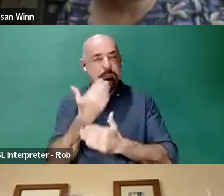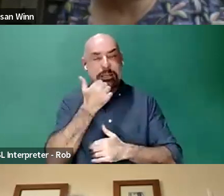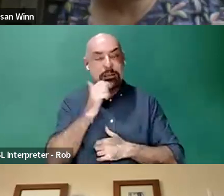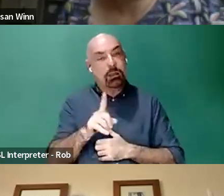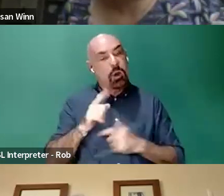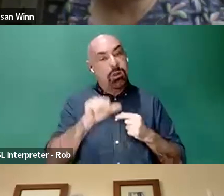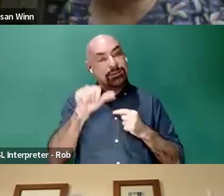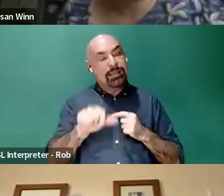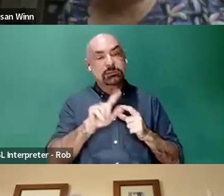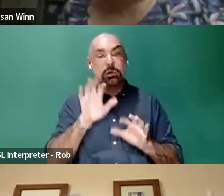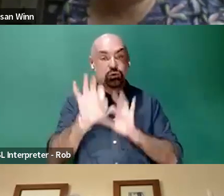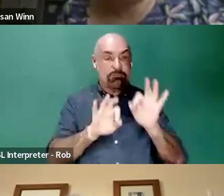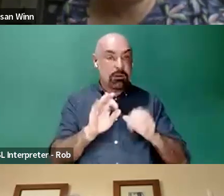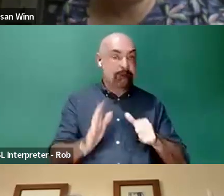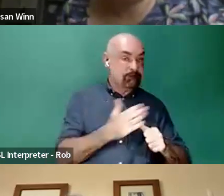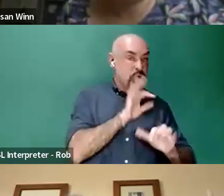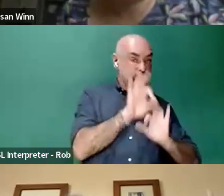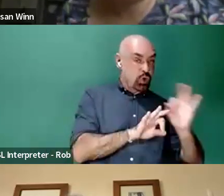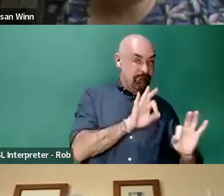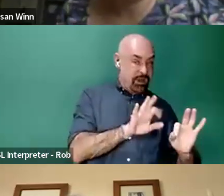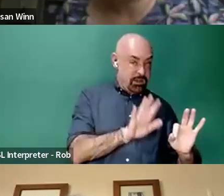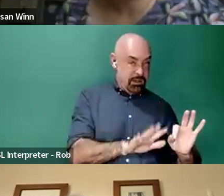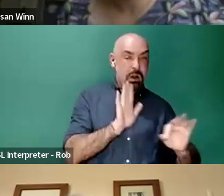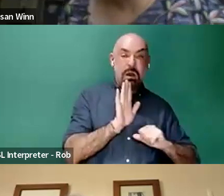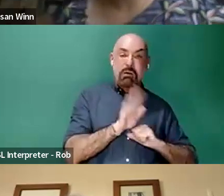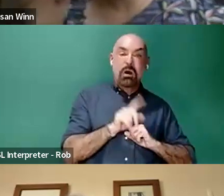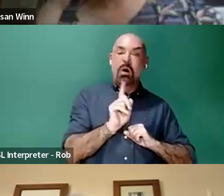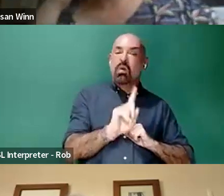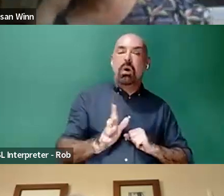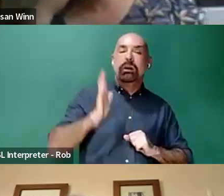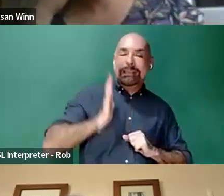The initial survey gave us an indication of what was needed in this resource.